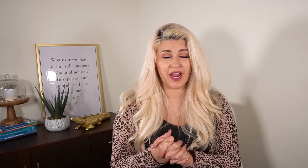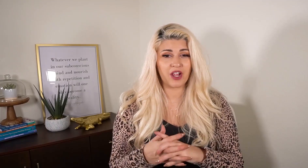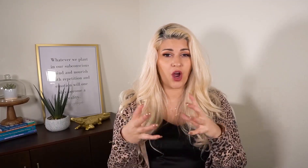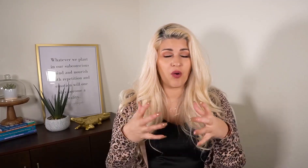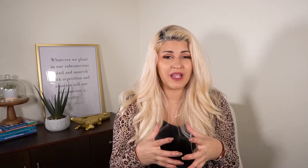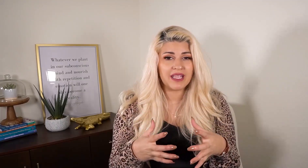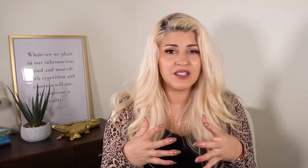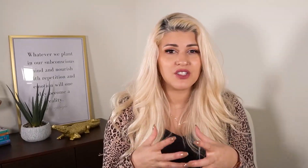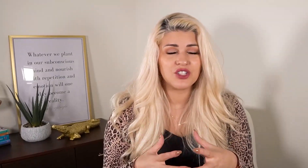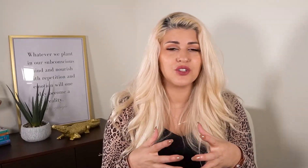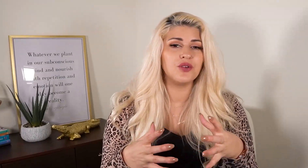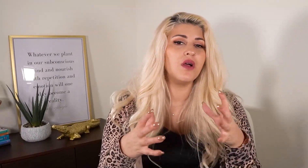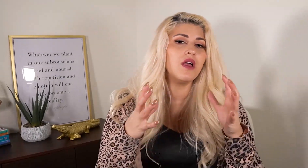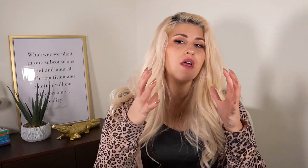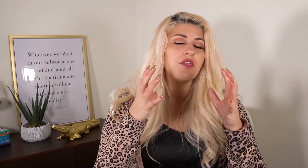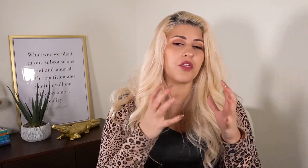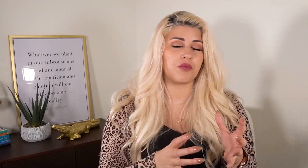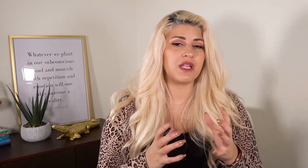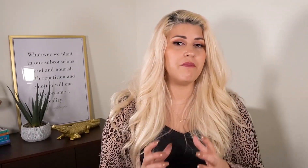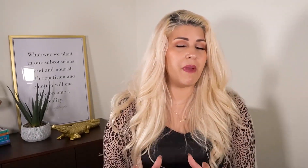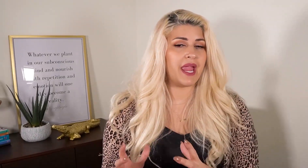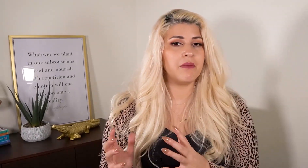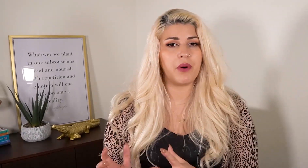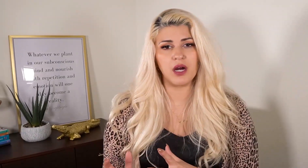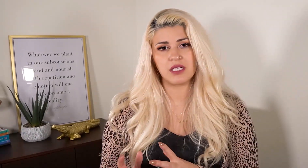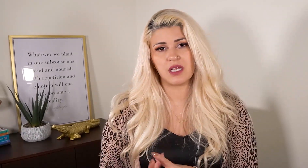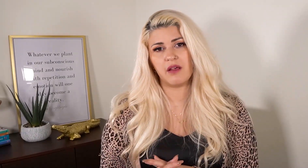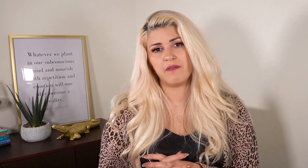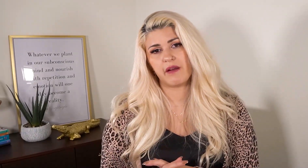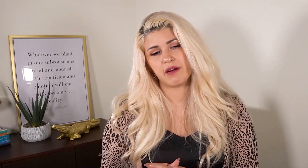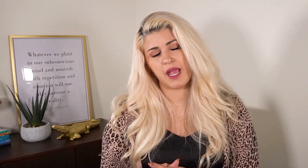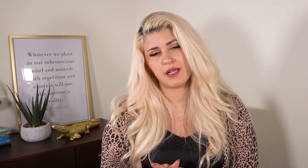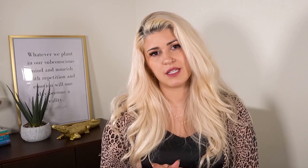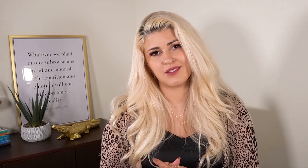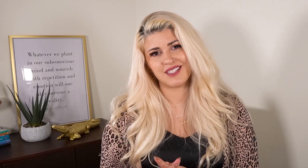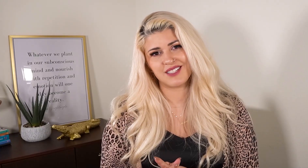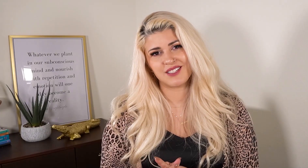where I go into the three main parts of every ASL sentence.